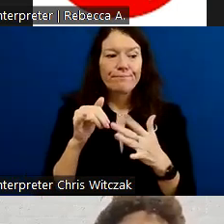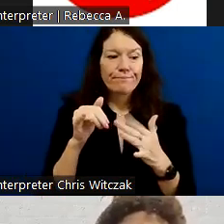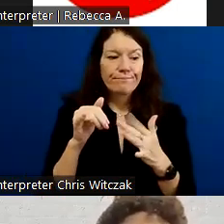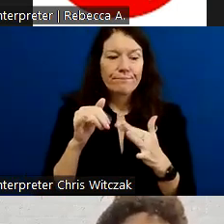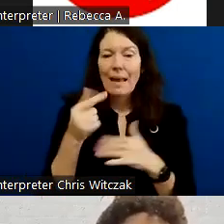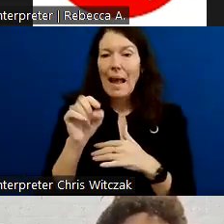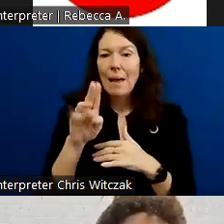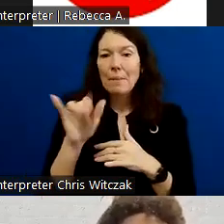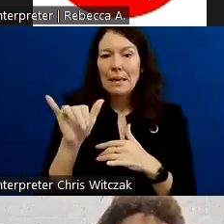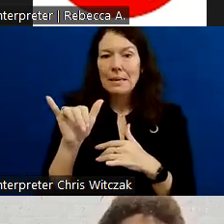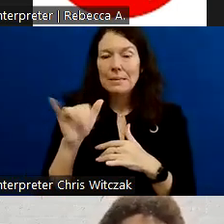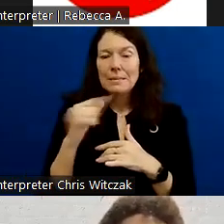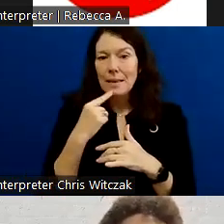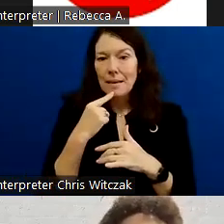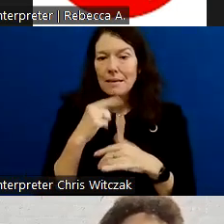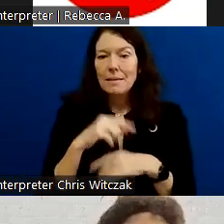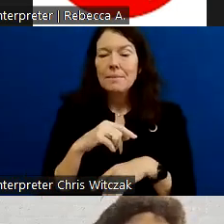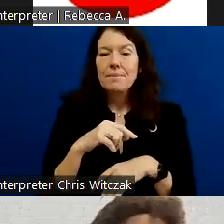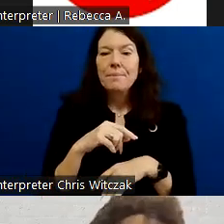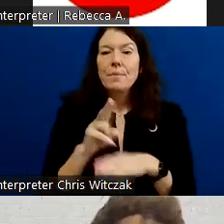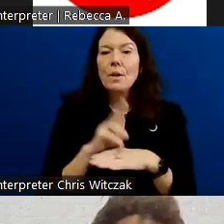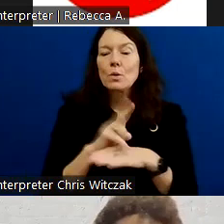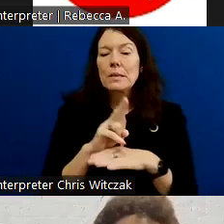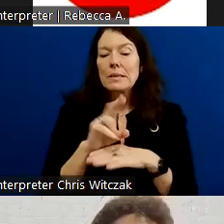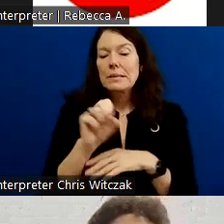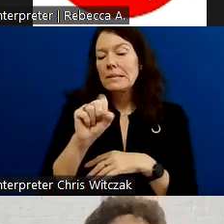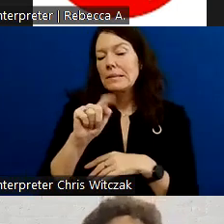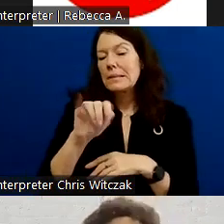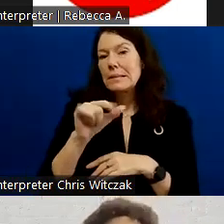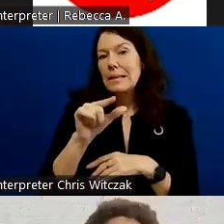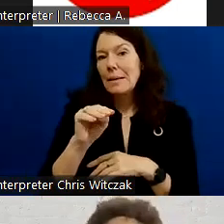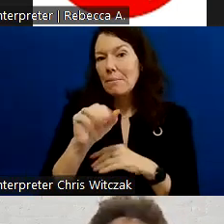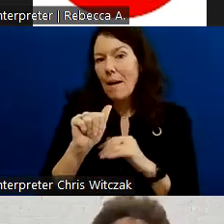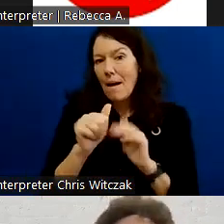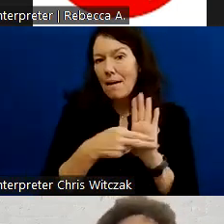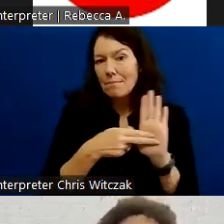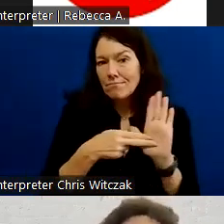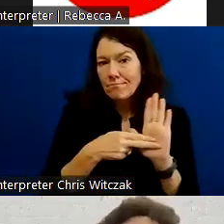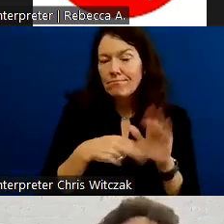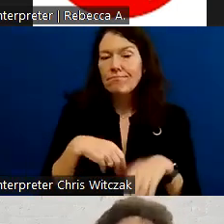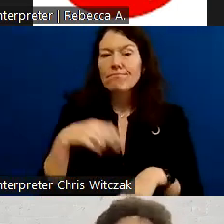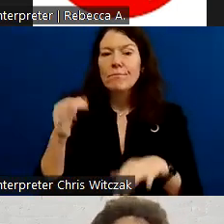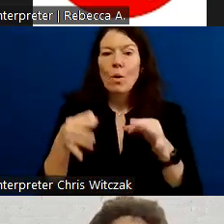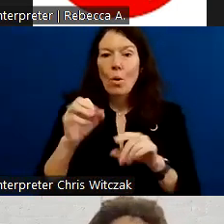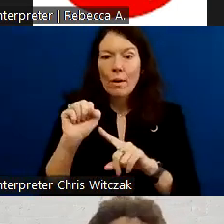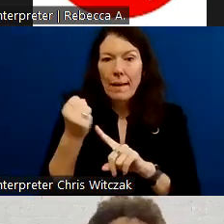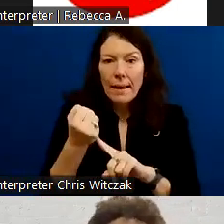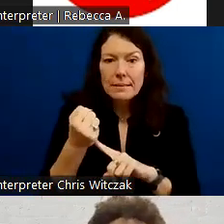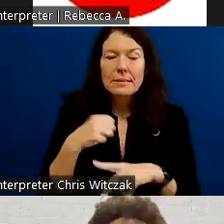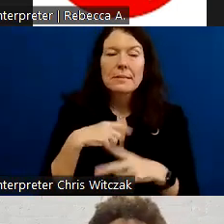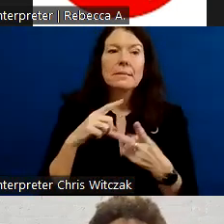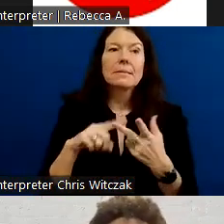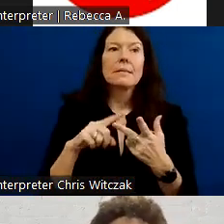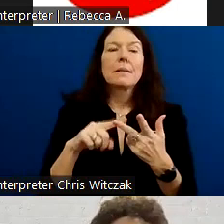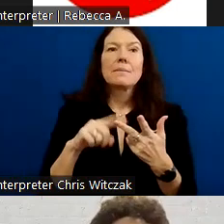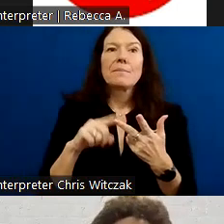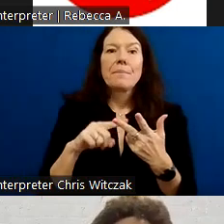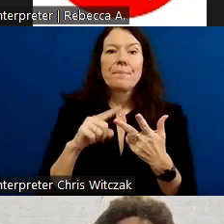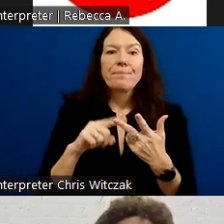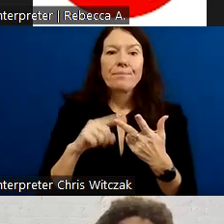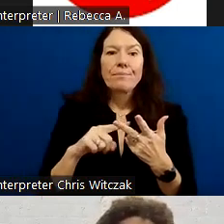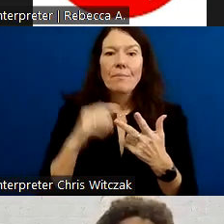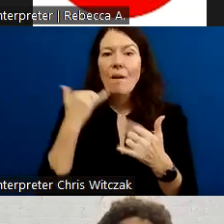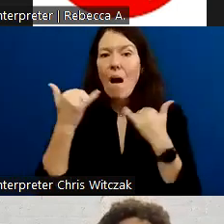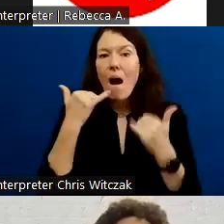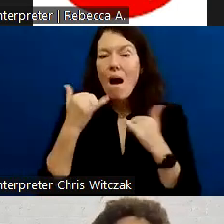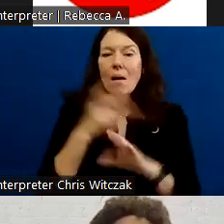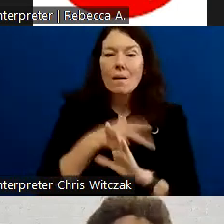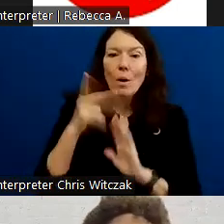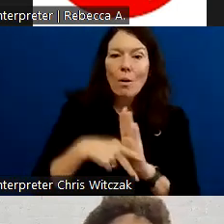mentioned with using stigma in court cases or calling um programs and trying to get their